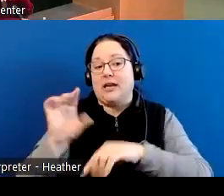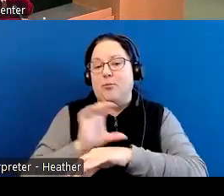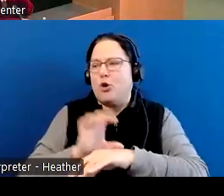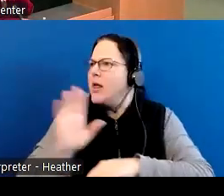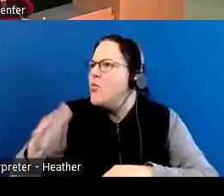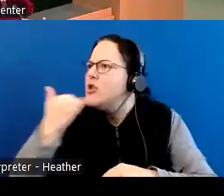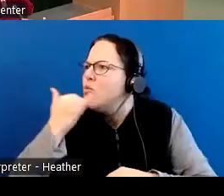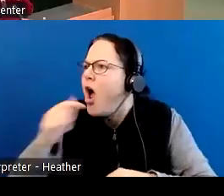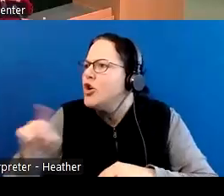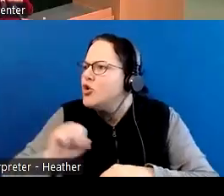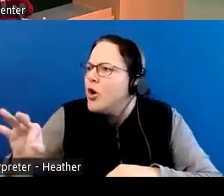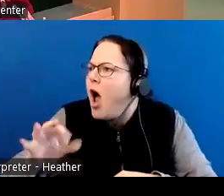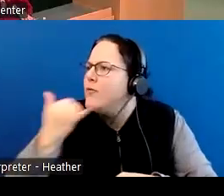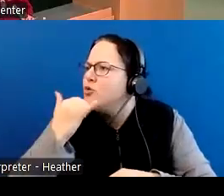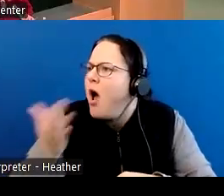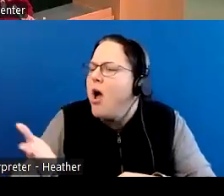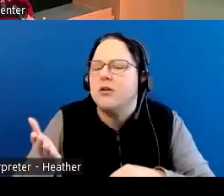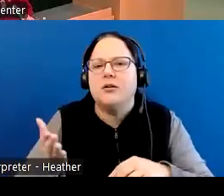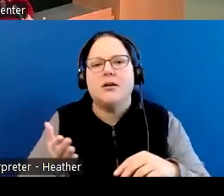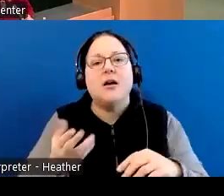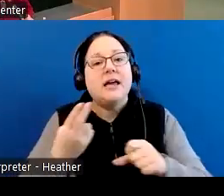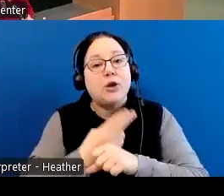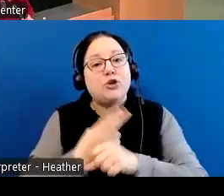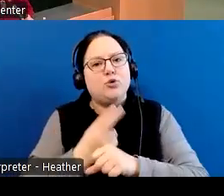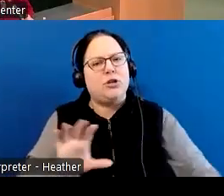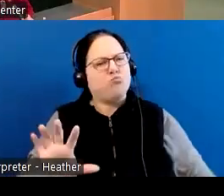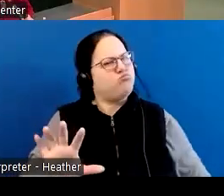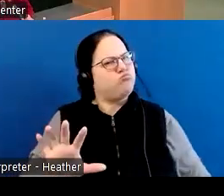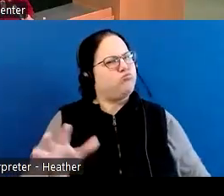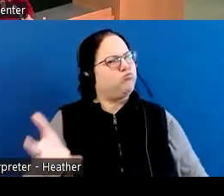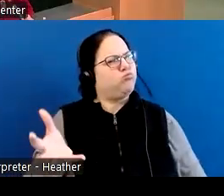What's wrong? Um, and so he was using the force like he was he was he was using his intuition at